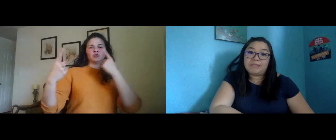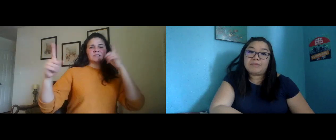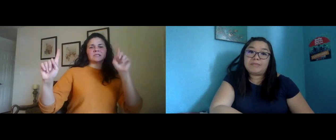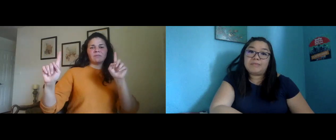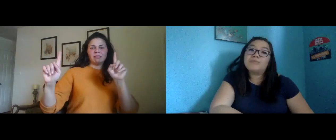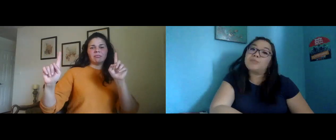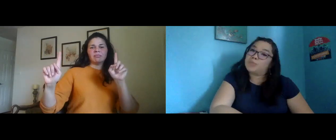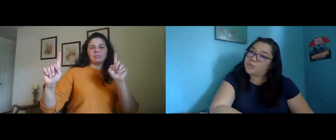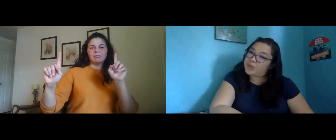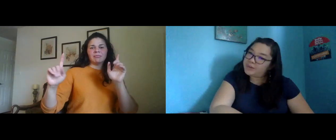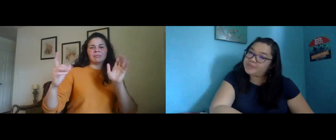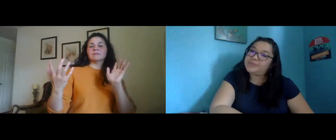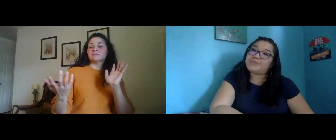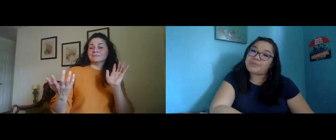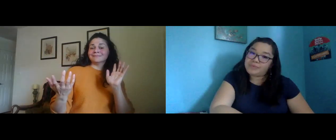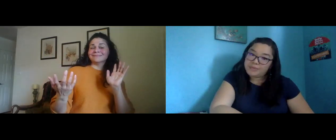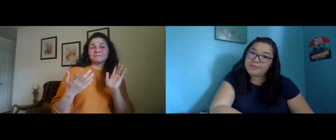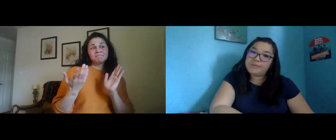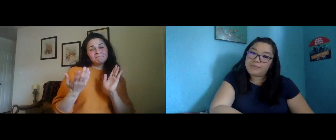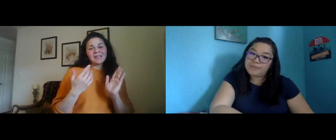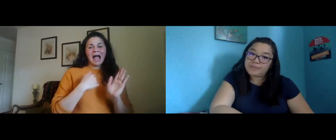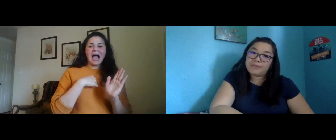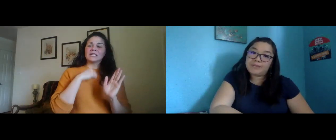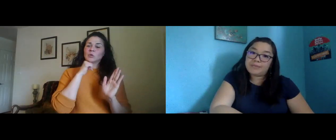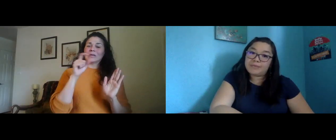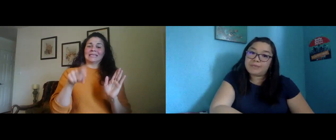Some people think that fame means that you’re successful.